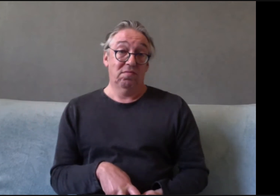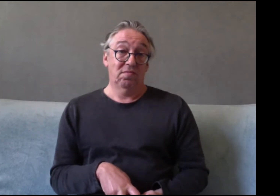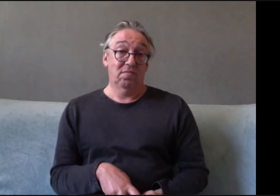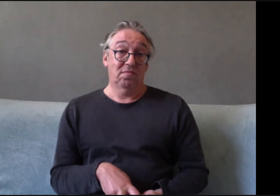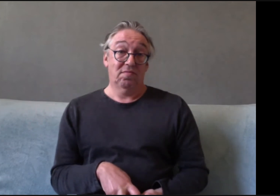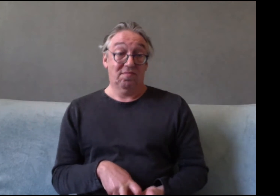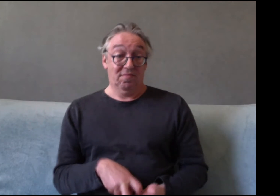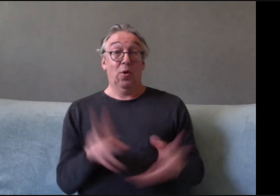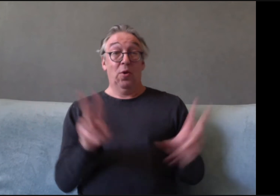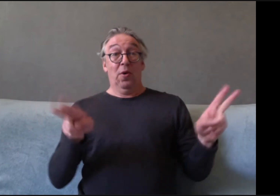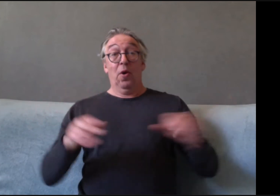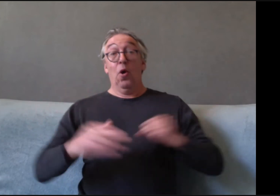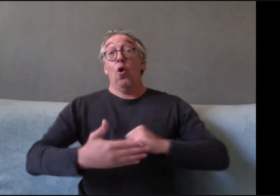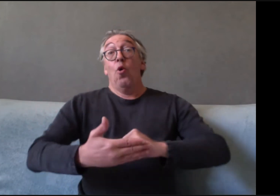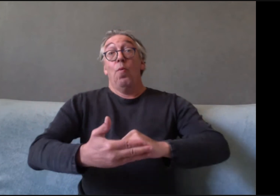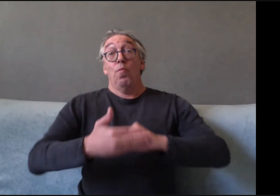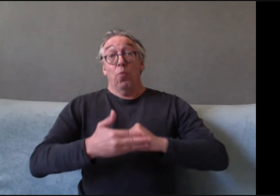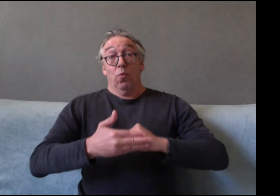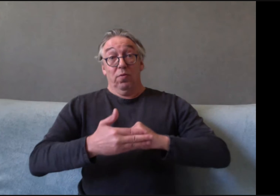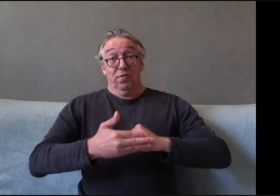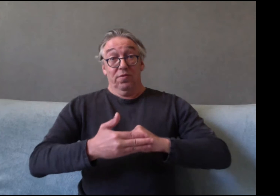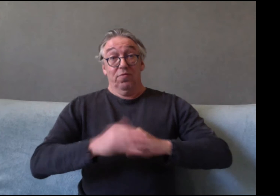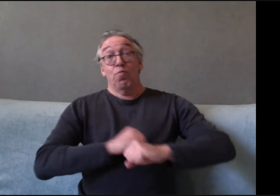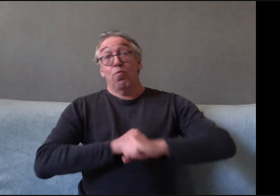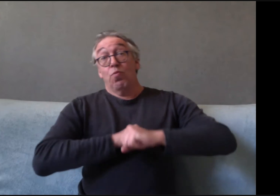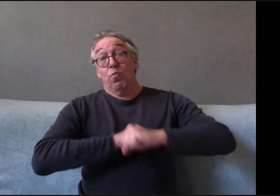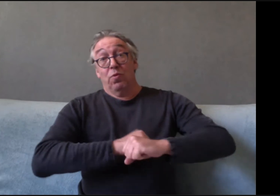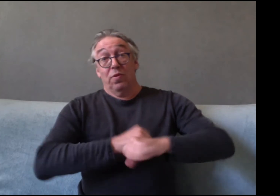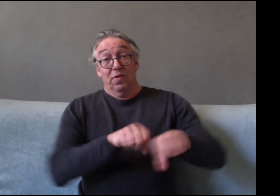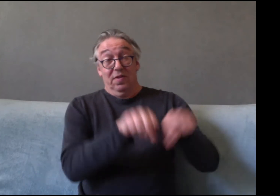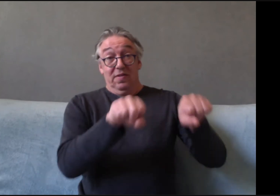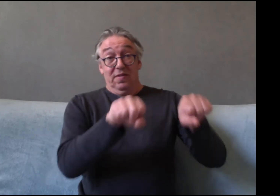We see in Italy, for example, the elderly people